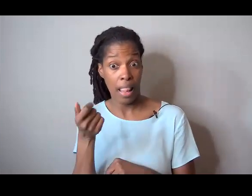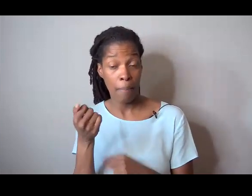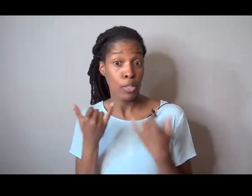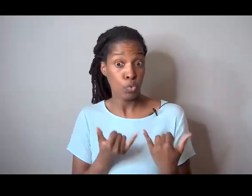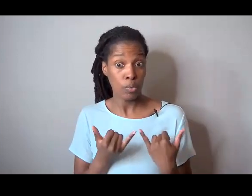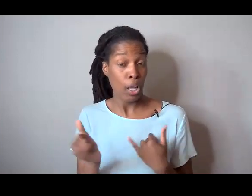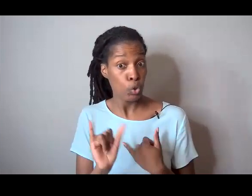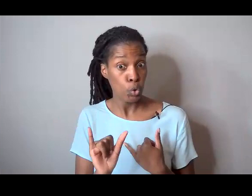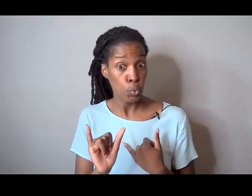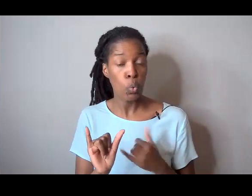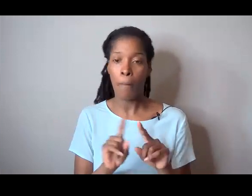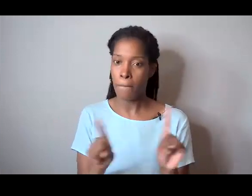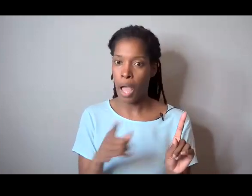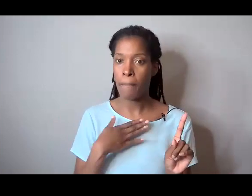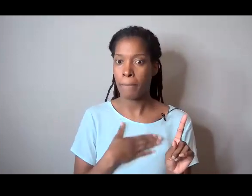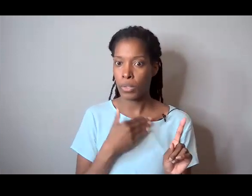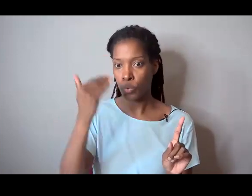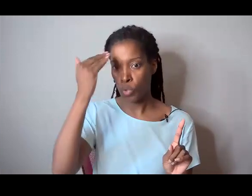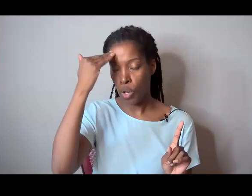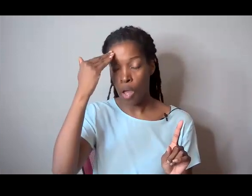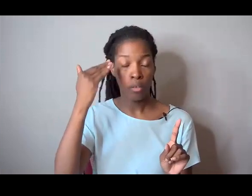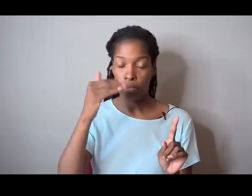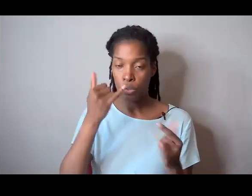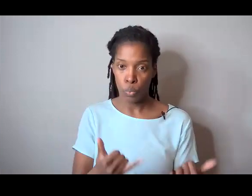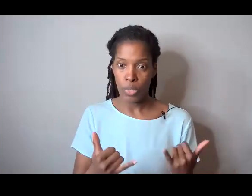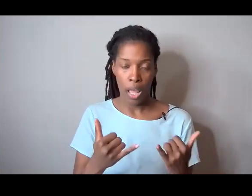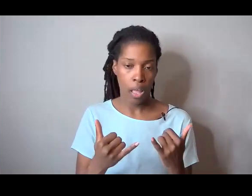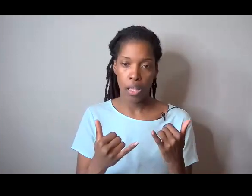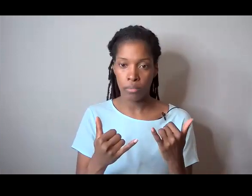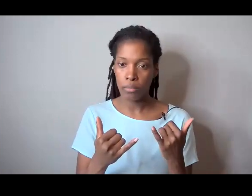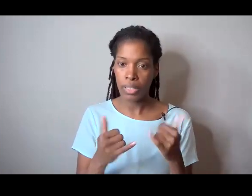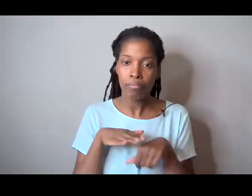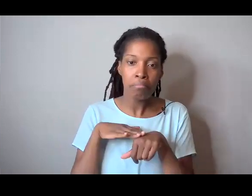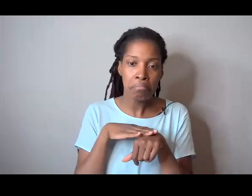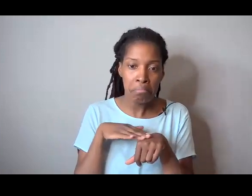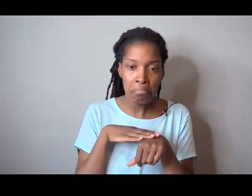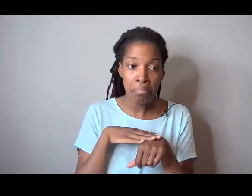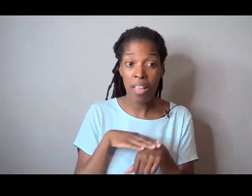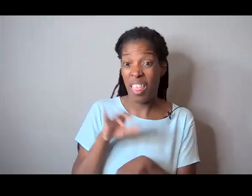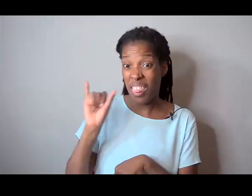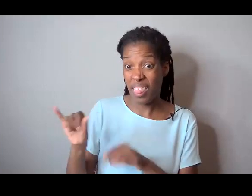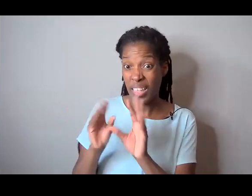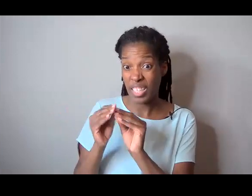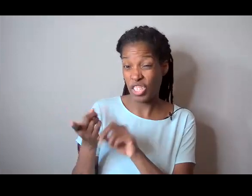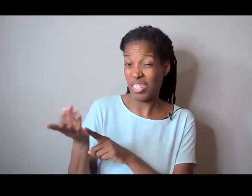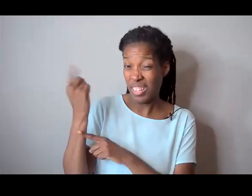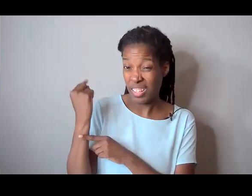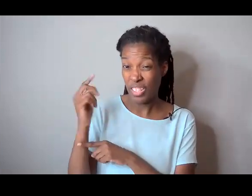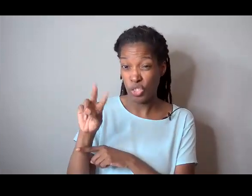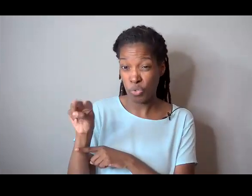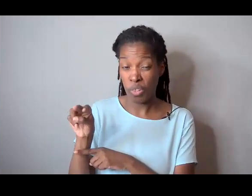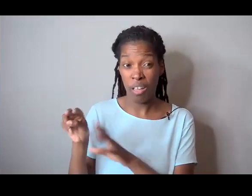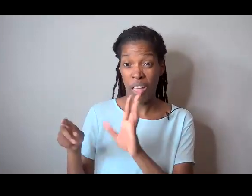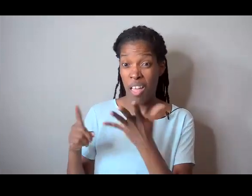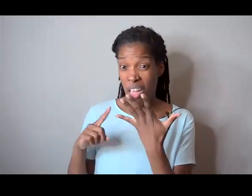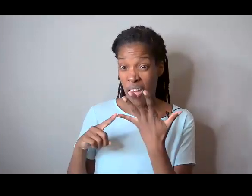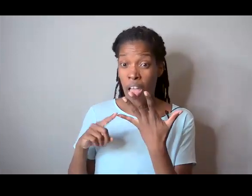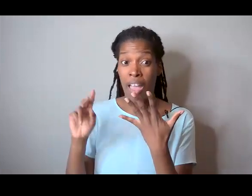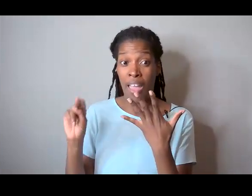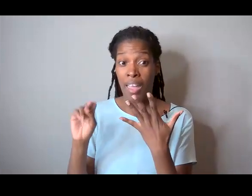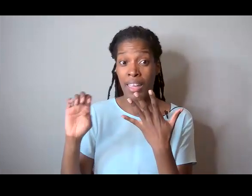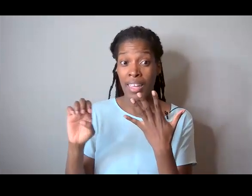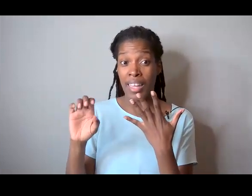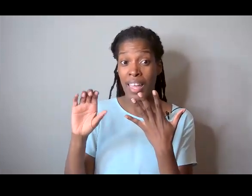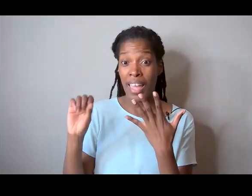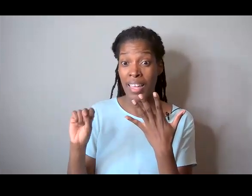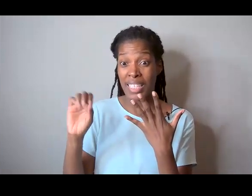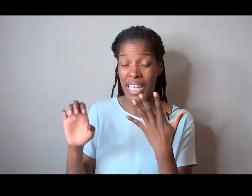but please know we have an entire webinar on what we call NESE. Net earnings and self-employment.